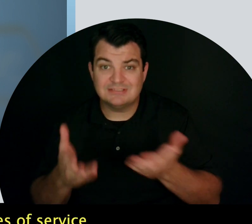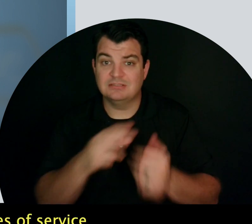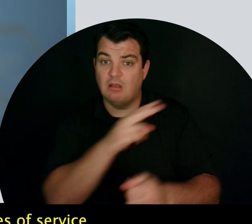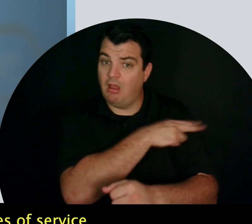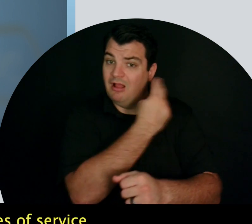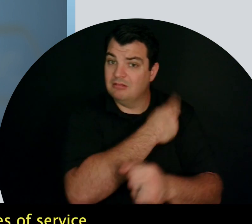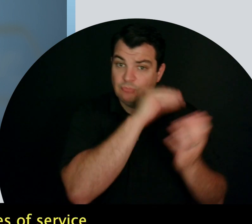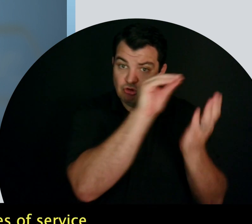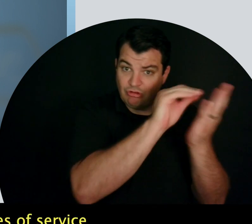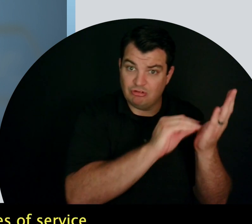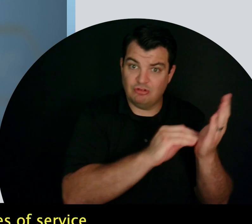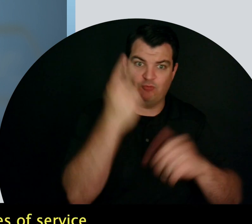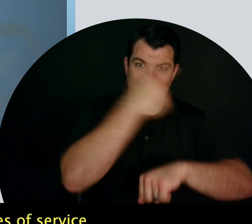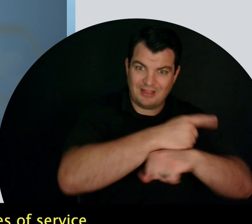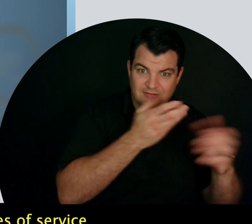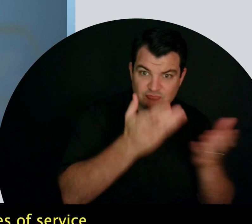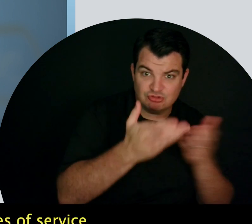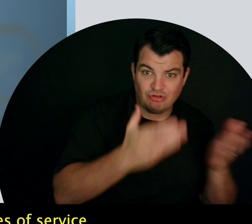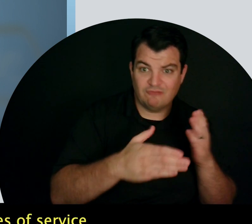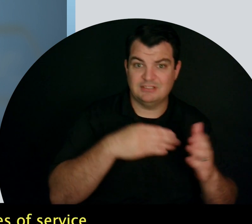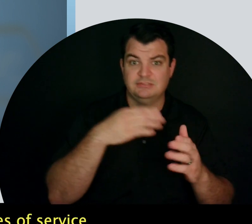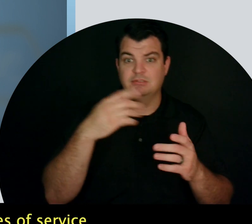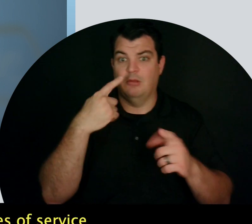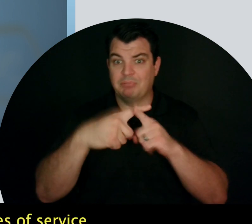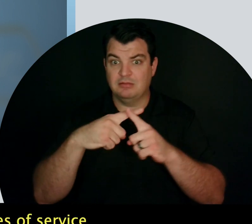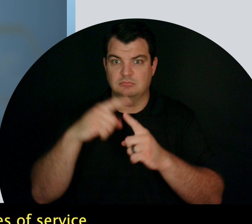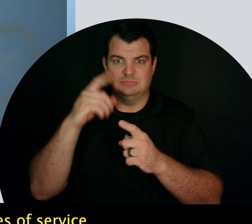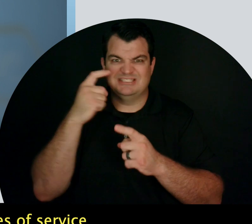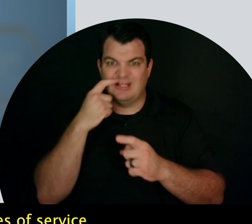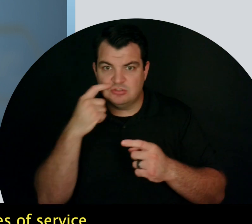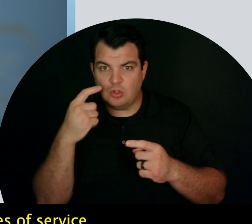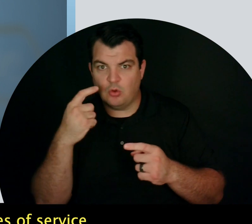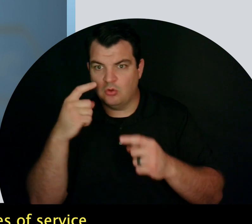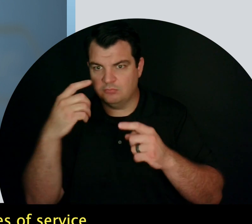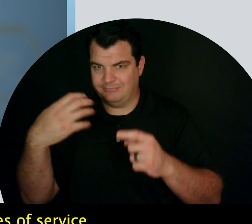hospital records for dates of service on submitted bill, Dental Claim Form,